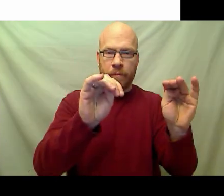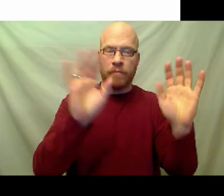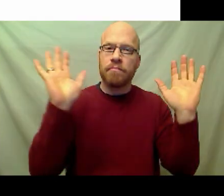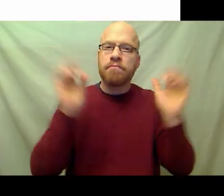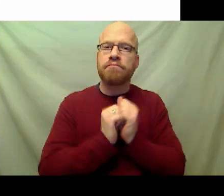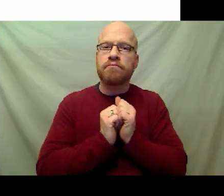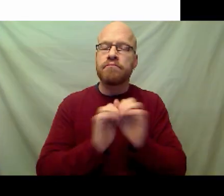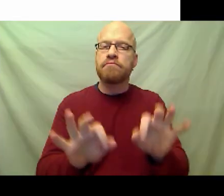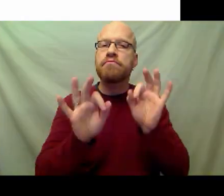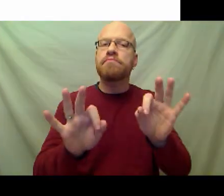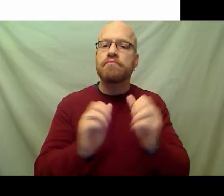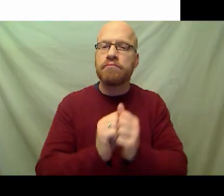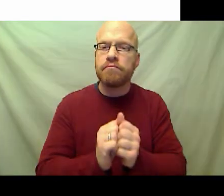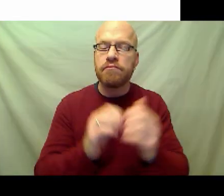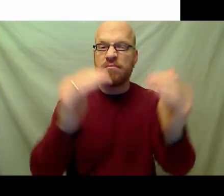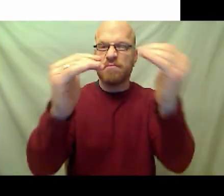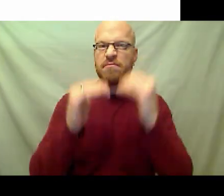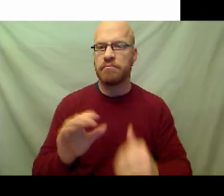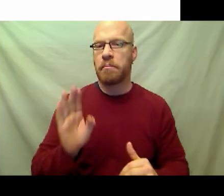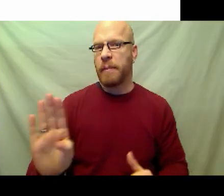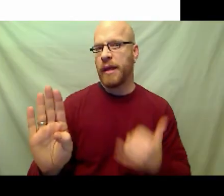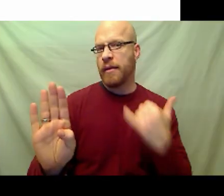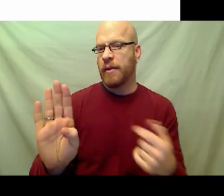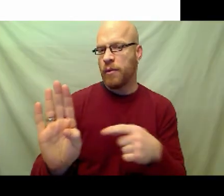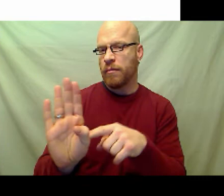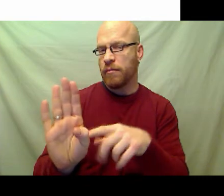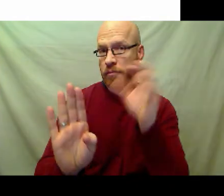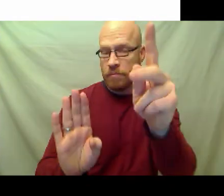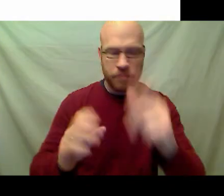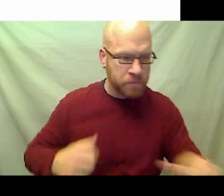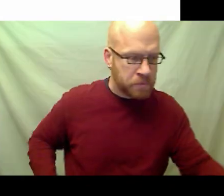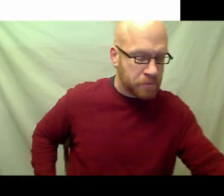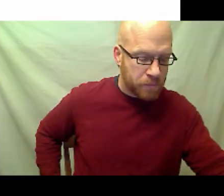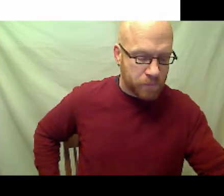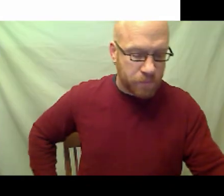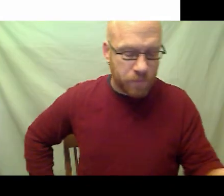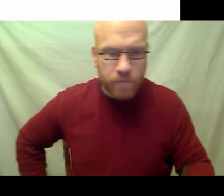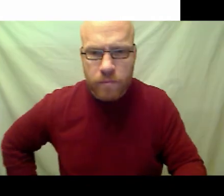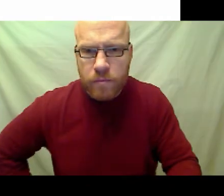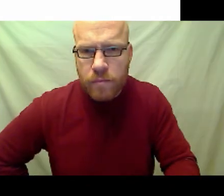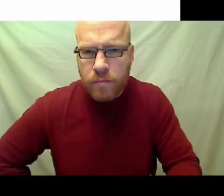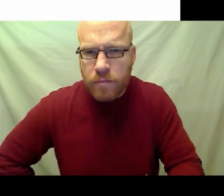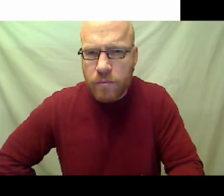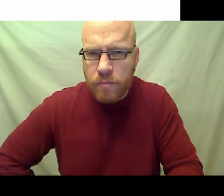Both say 9m to the 4th power and 27m. Now to example B.